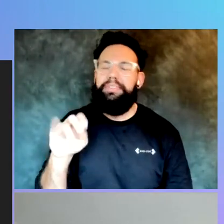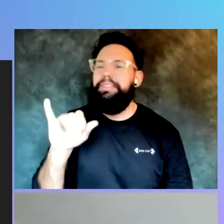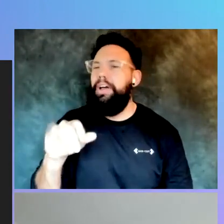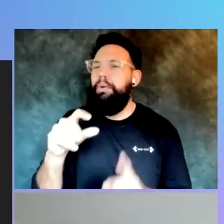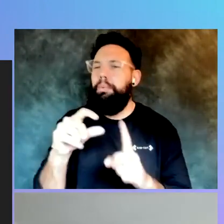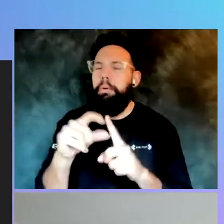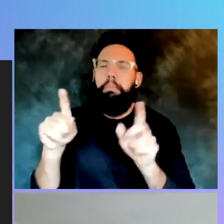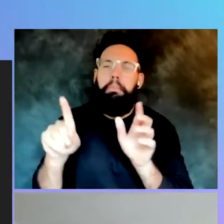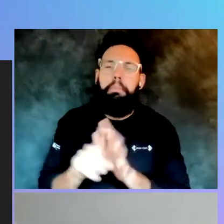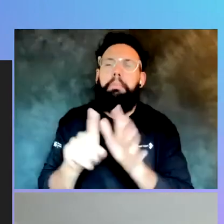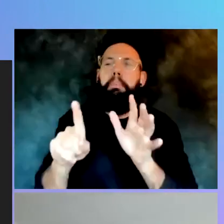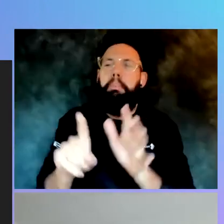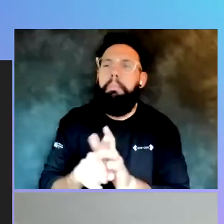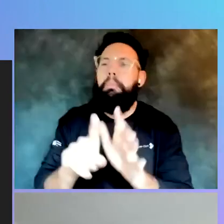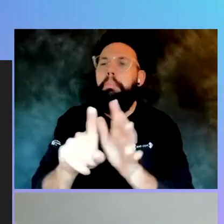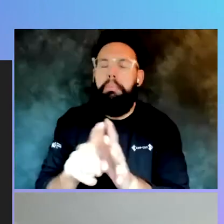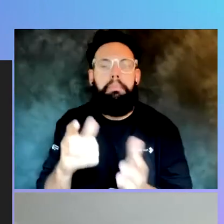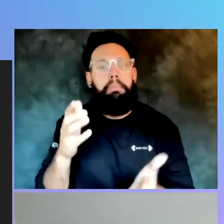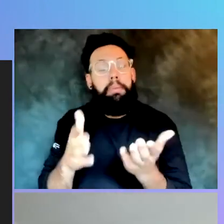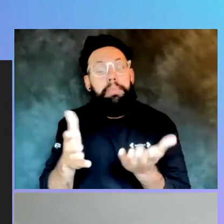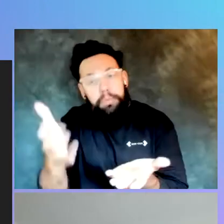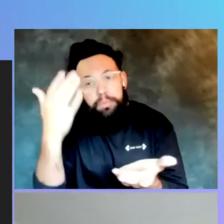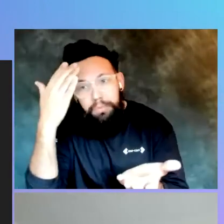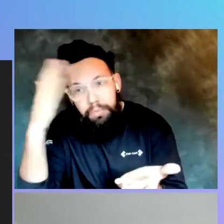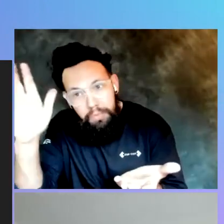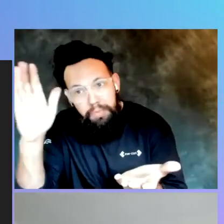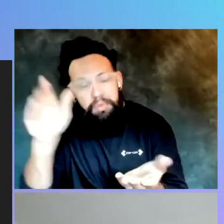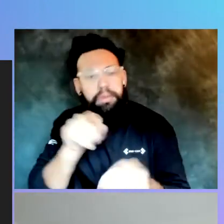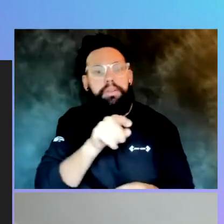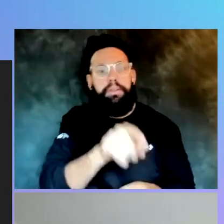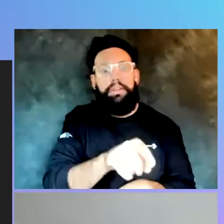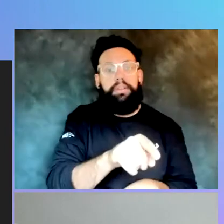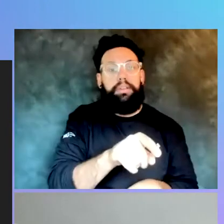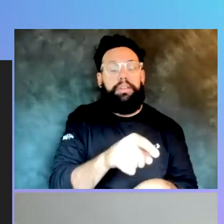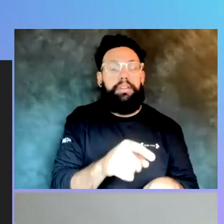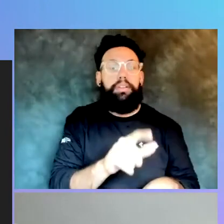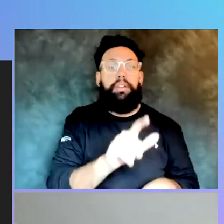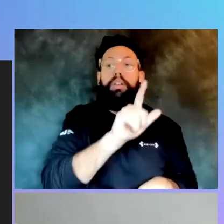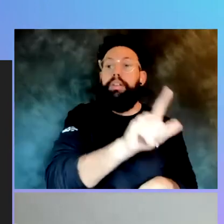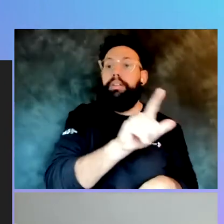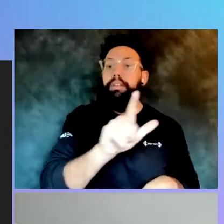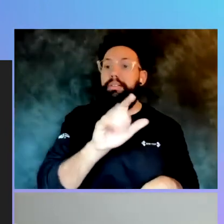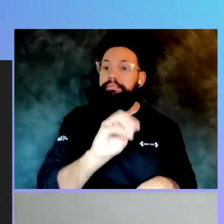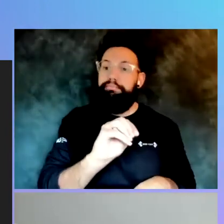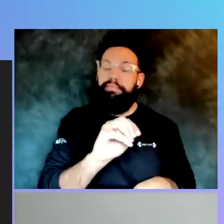language models, AI can generate information with such a high